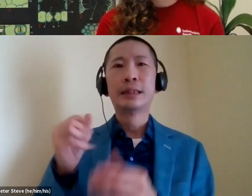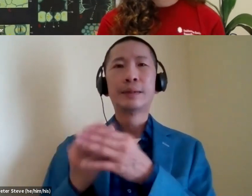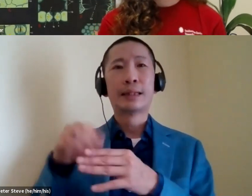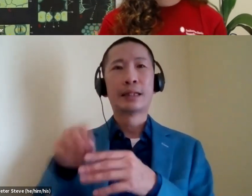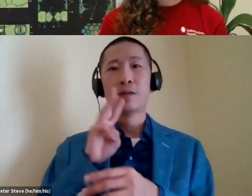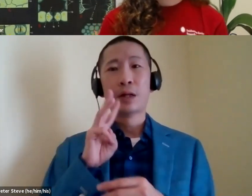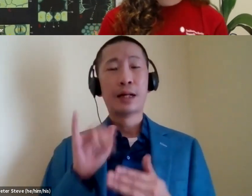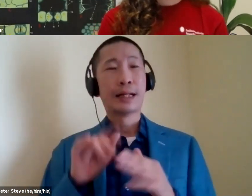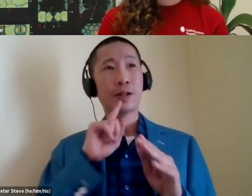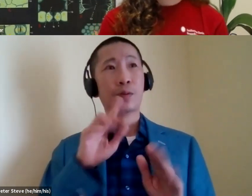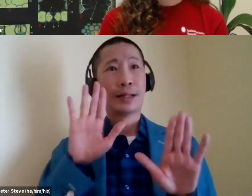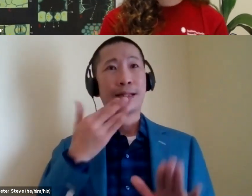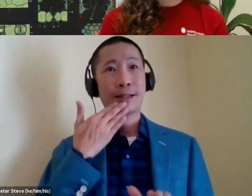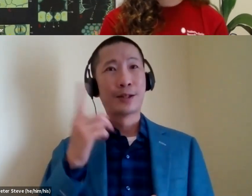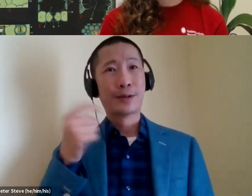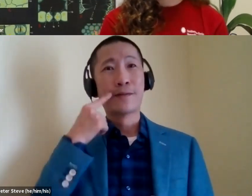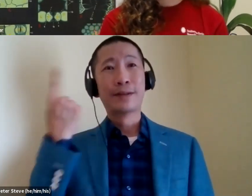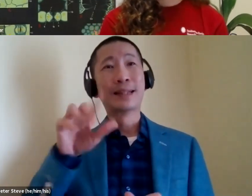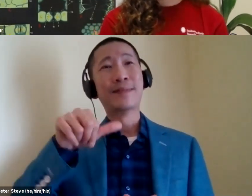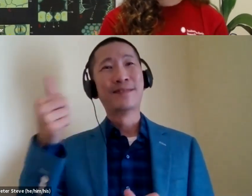Kim Komatsu (she/her): That is a really good question for some of our other colleagues here at.